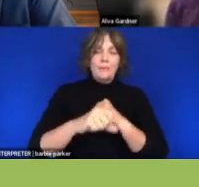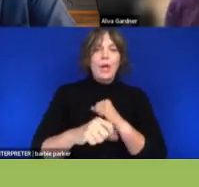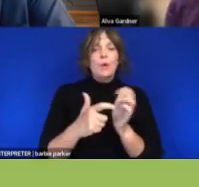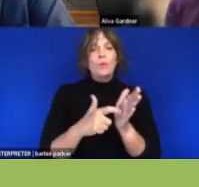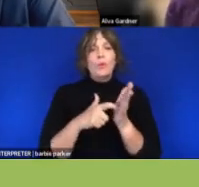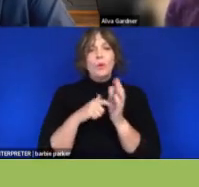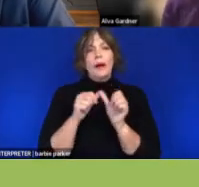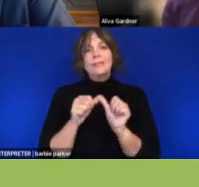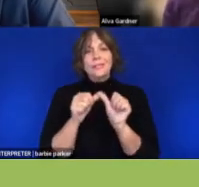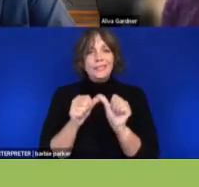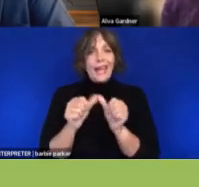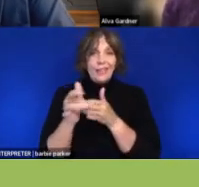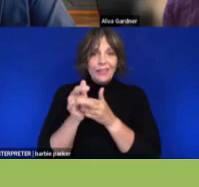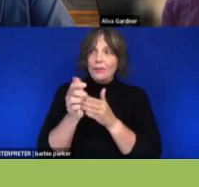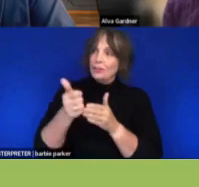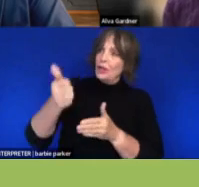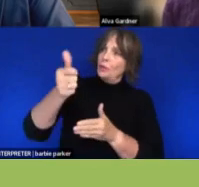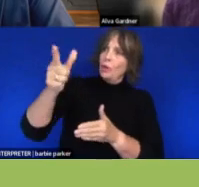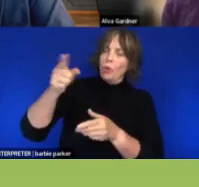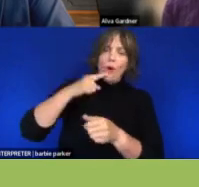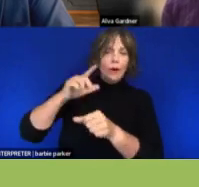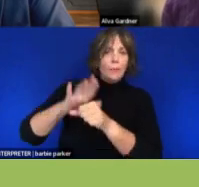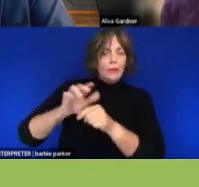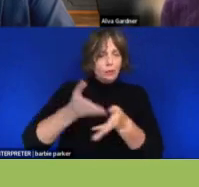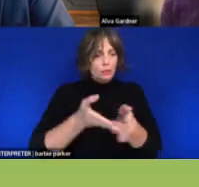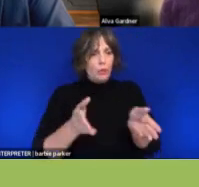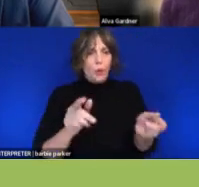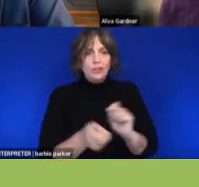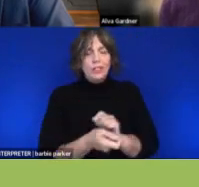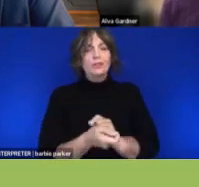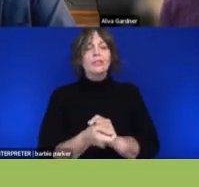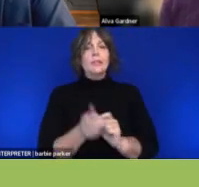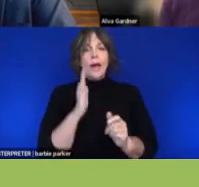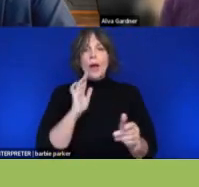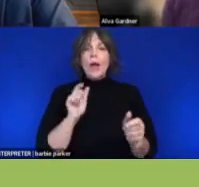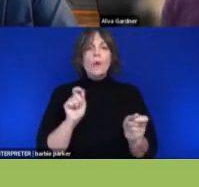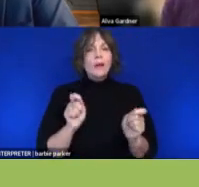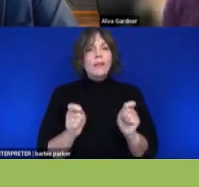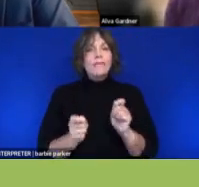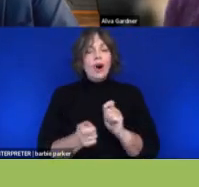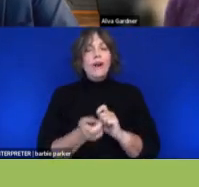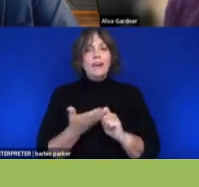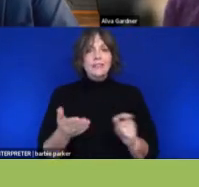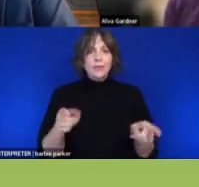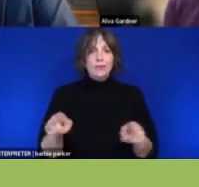really committed to these changes, and it's going to evolve as things go on. In fact, it's already started to evolve